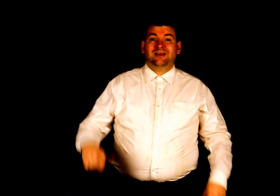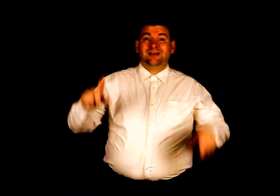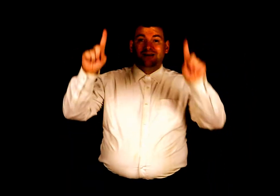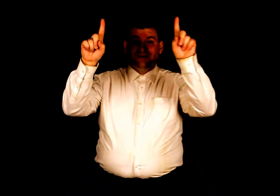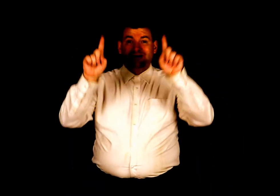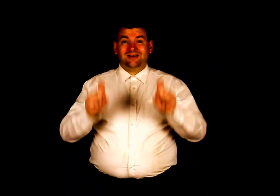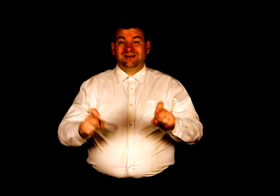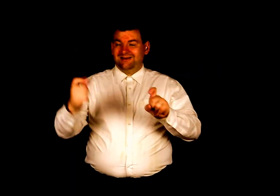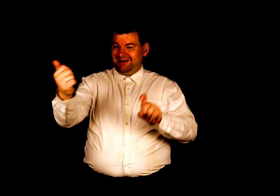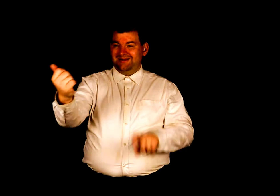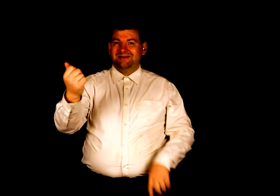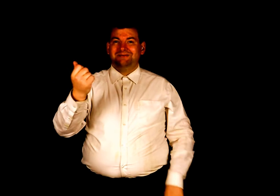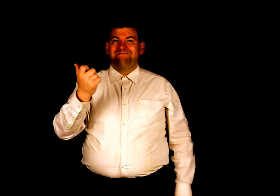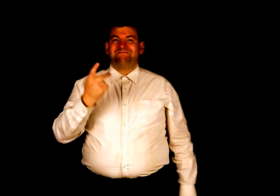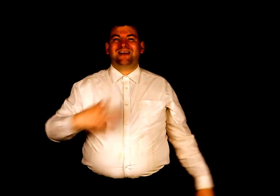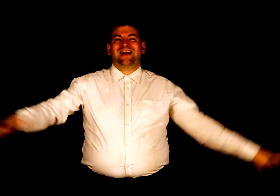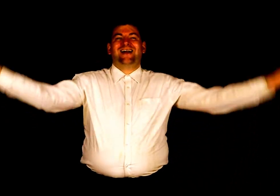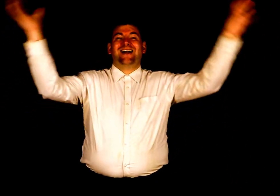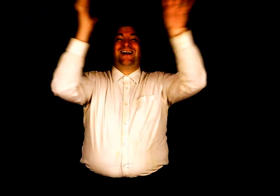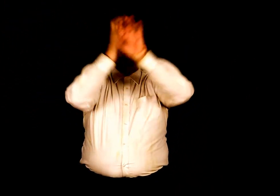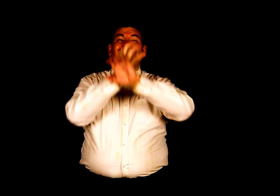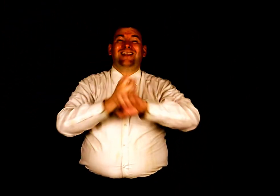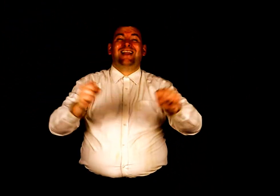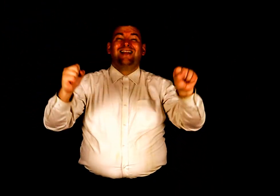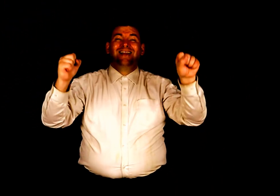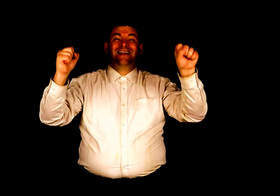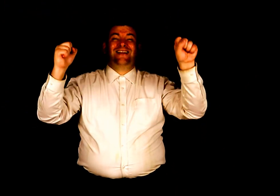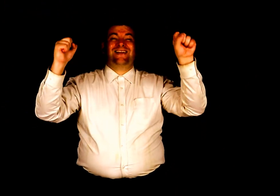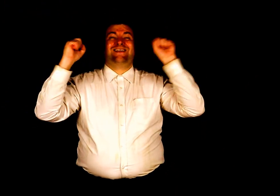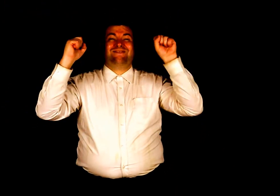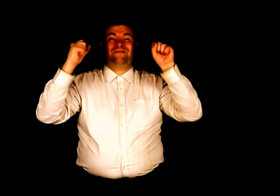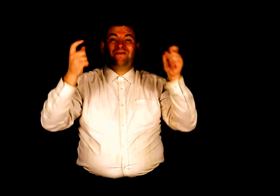The test came back saved